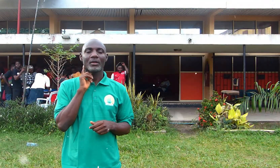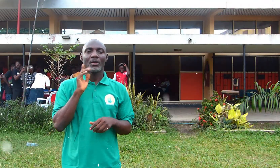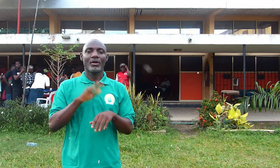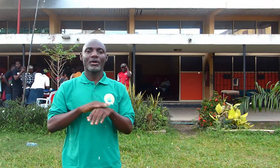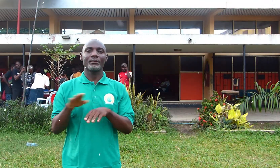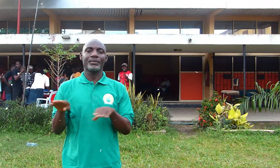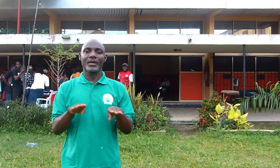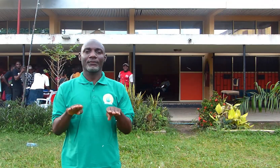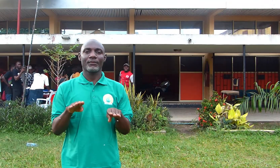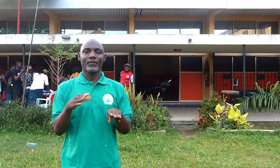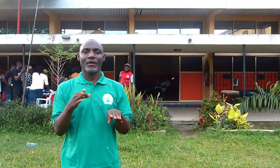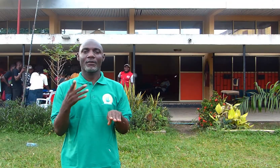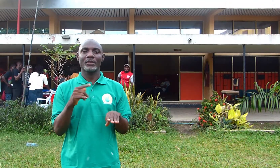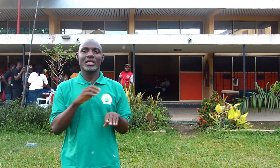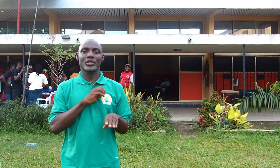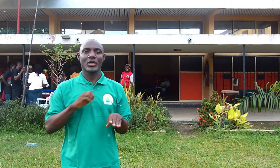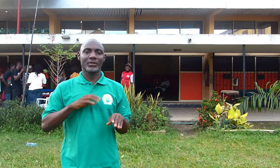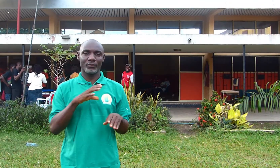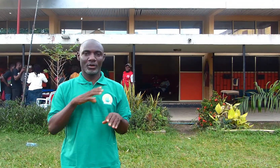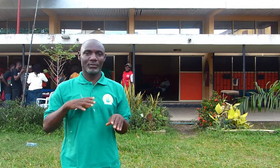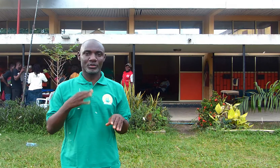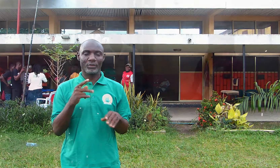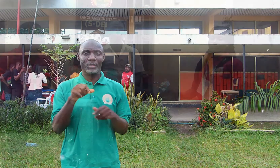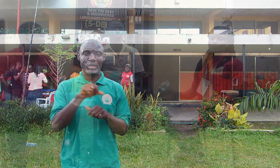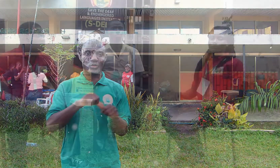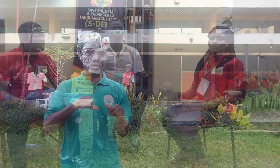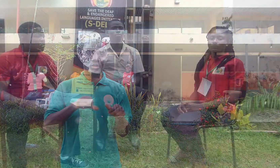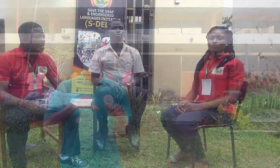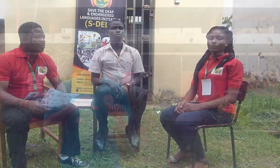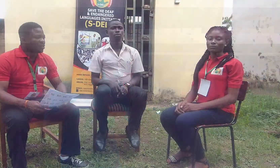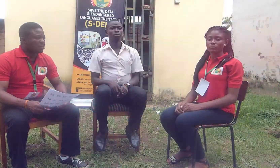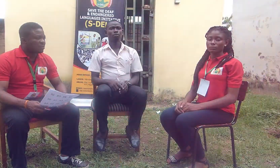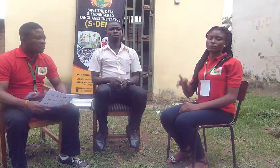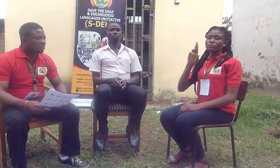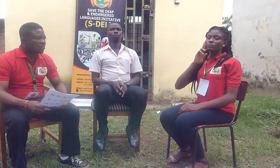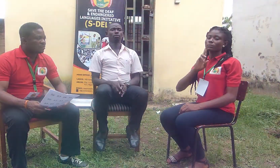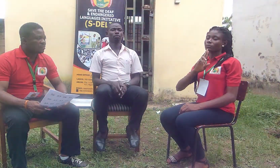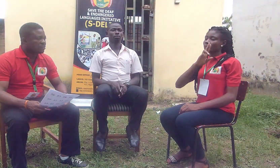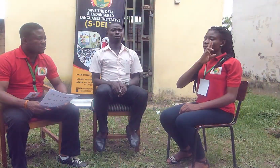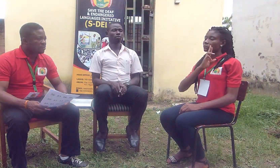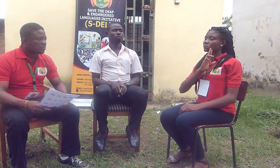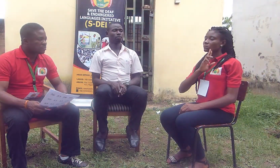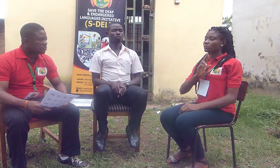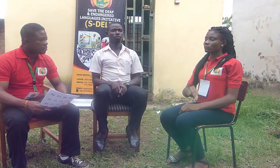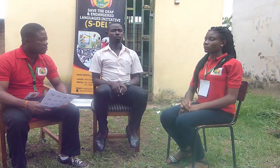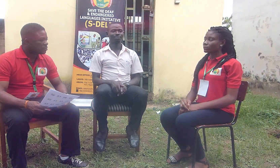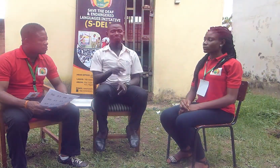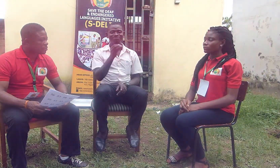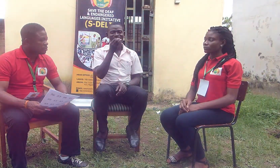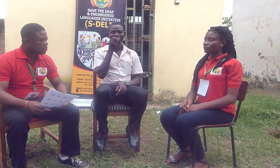from documentation which is what we are doing in S-DELI, we are going into the communities,